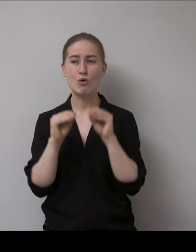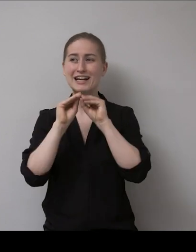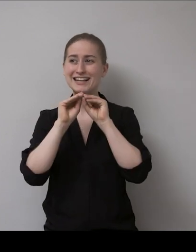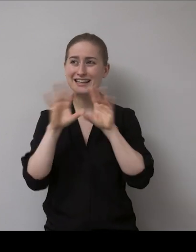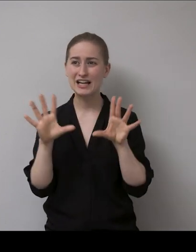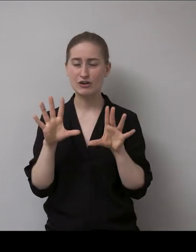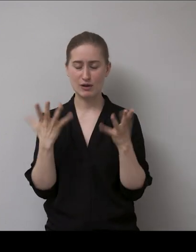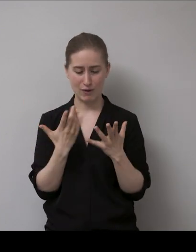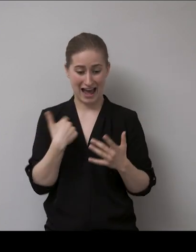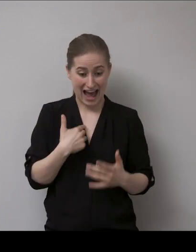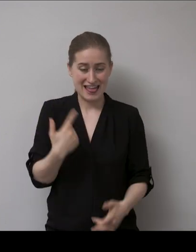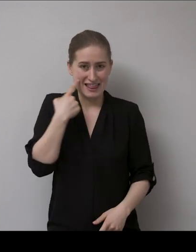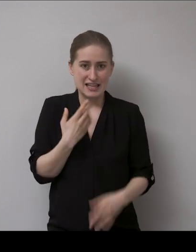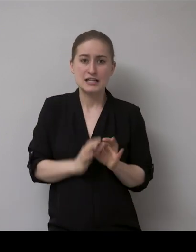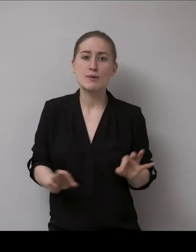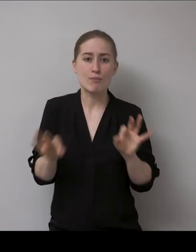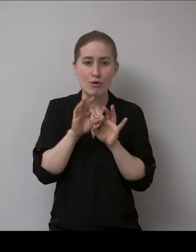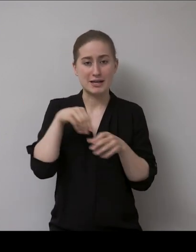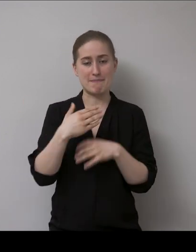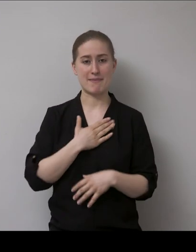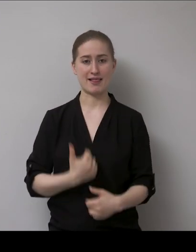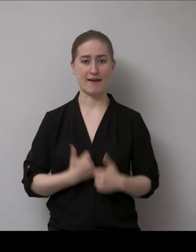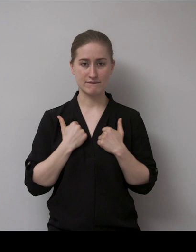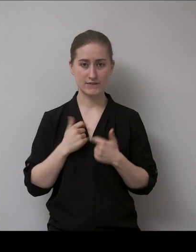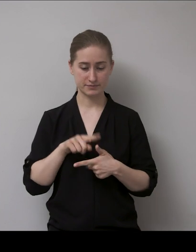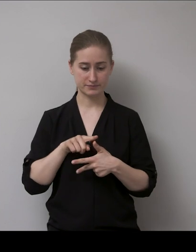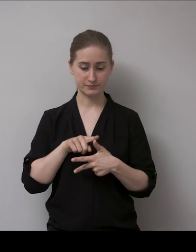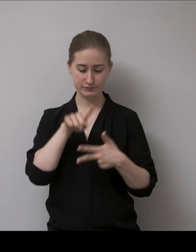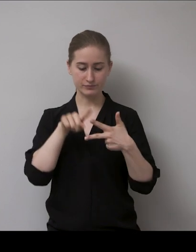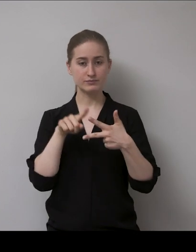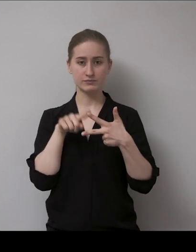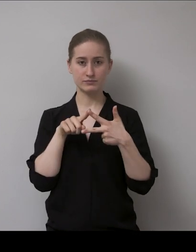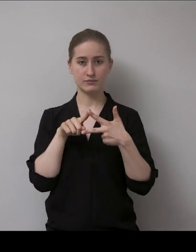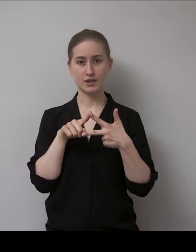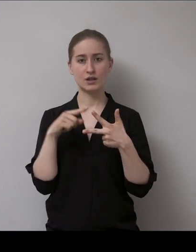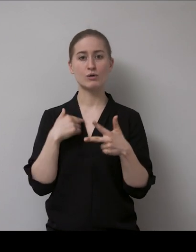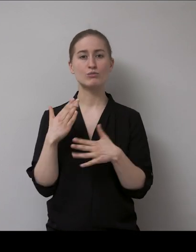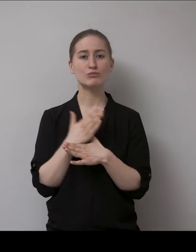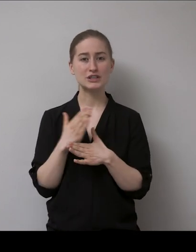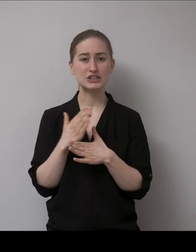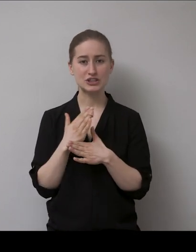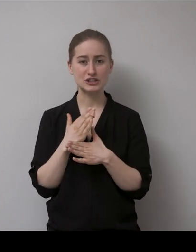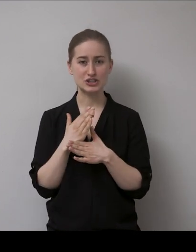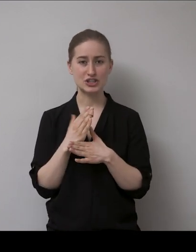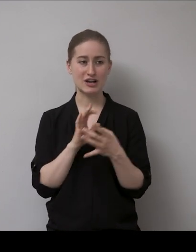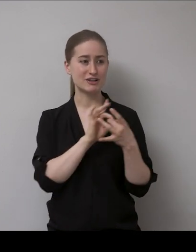on what is important in my life. Two, we shared an indelible link to others.